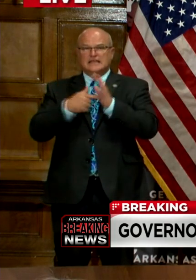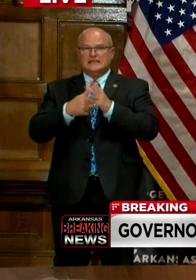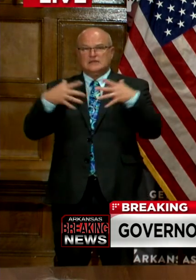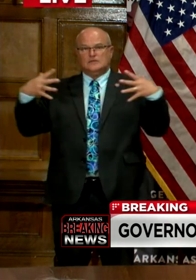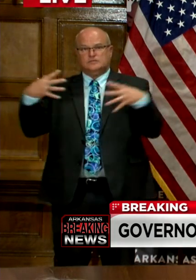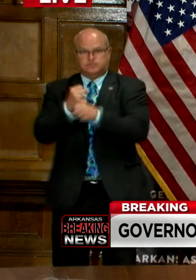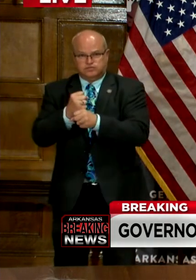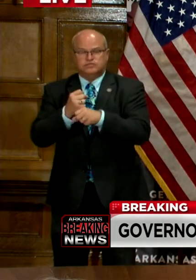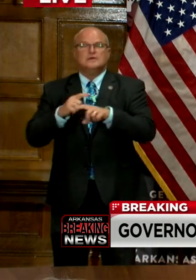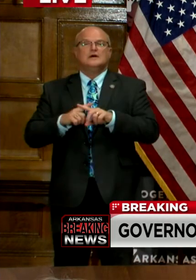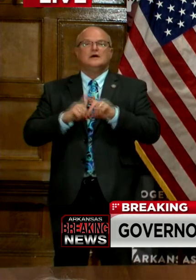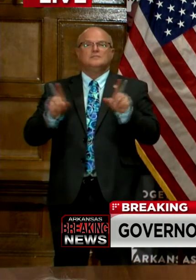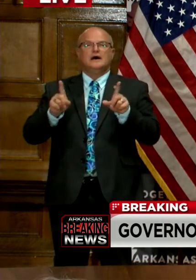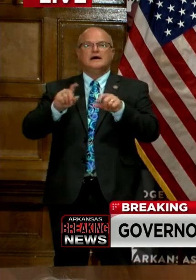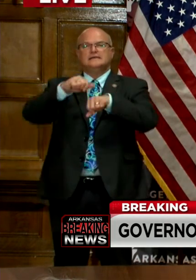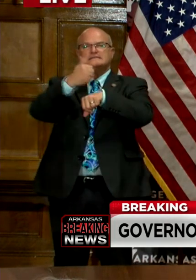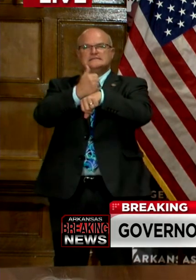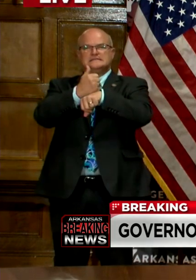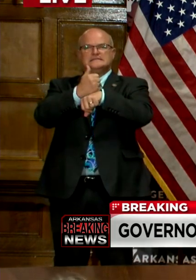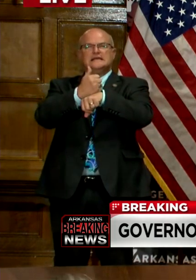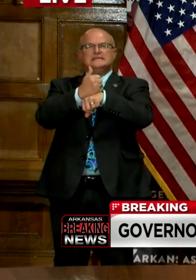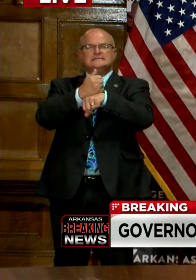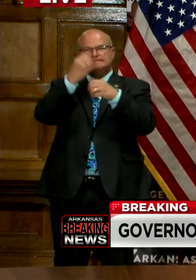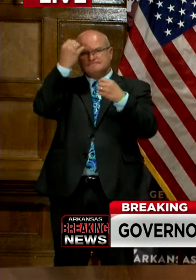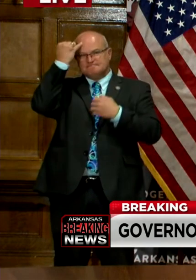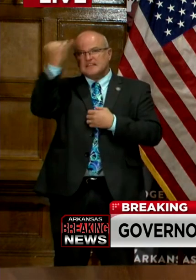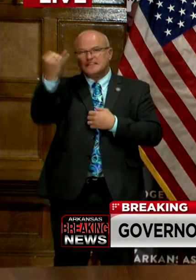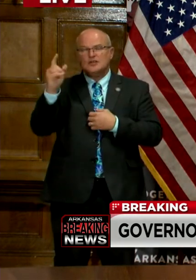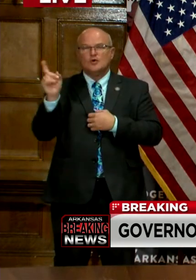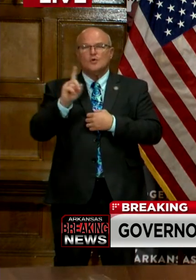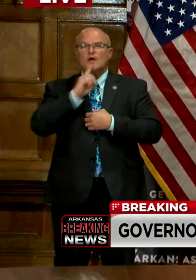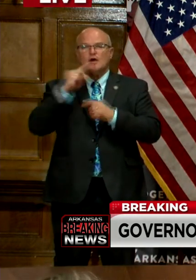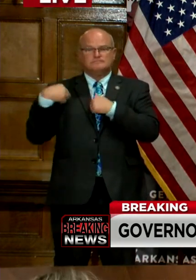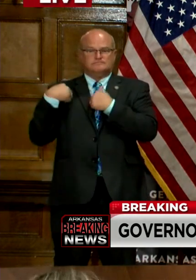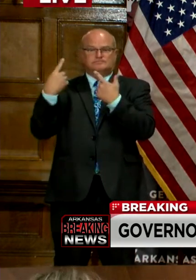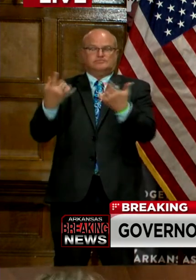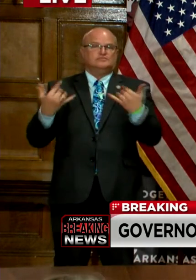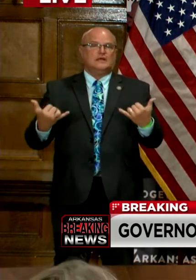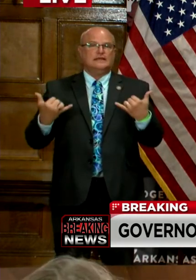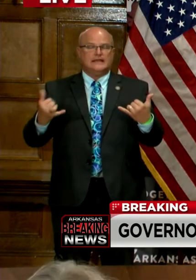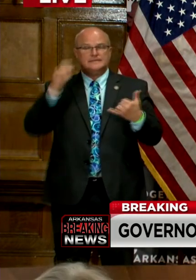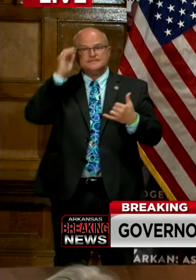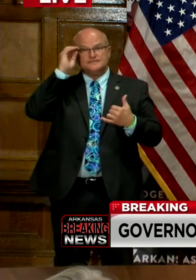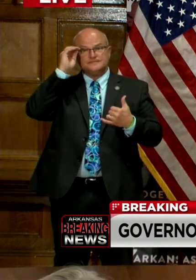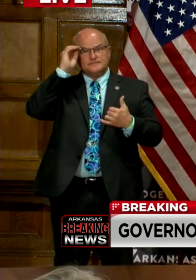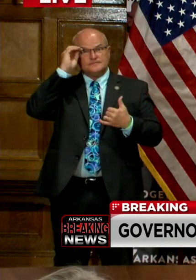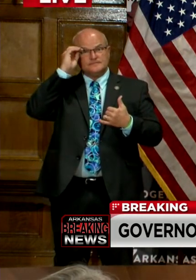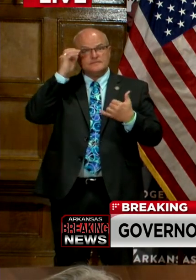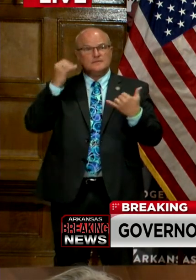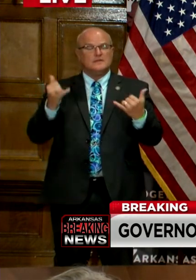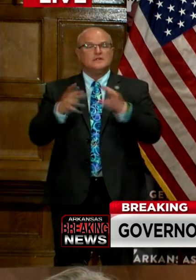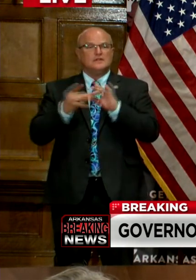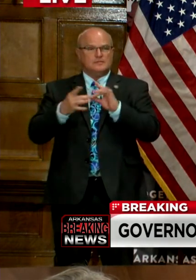I WANT TO GO THROUGH SOME OF THE CASES AND THIS IS GOING TO BE ABBREVIATED BUT IT SETS THE